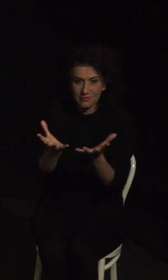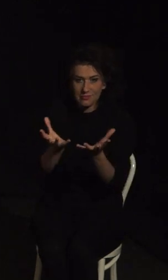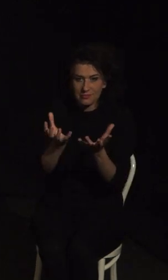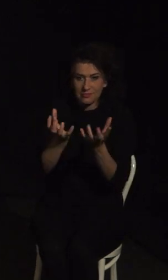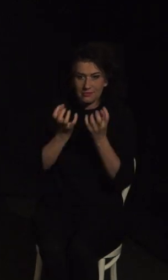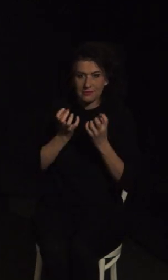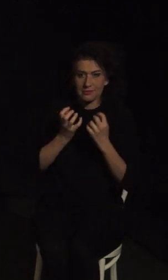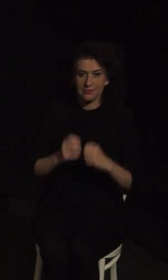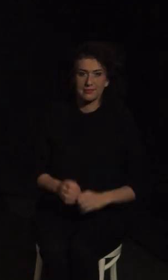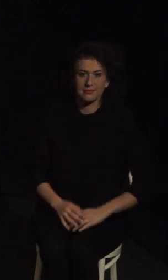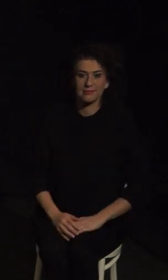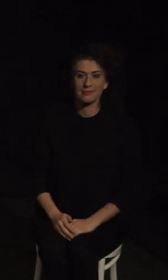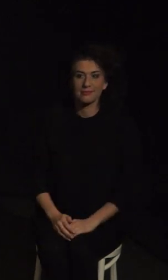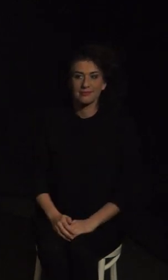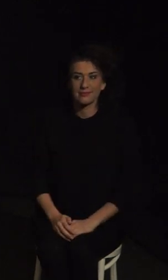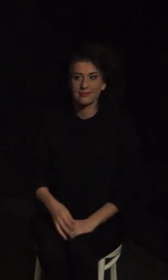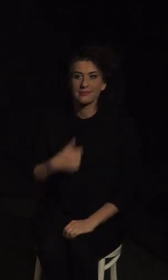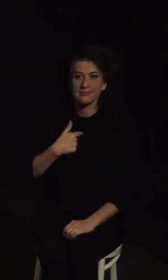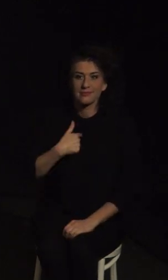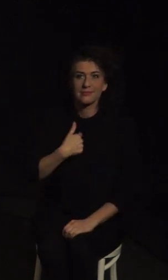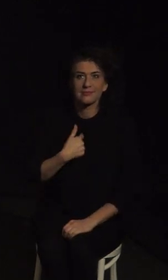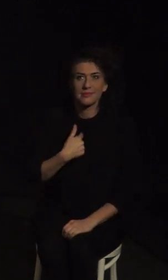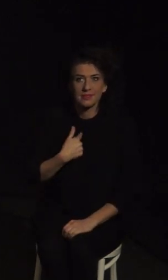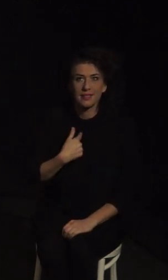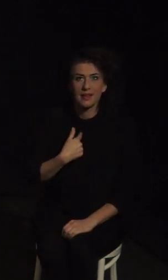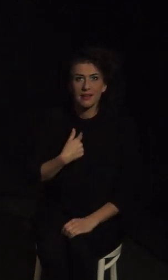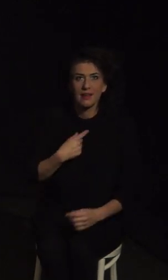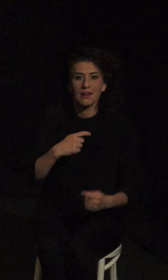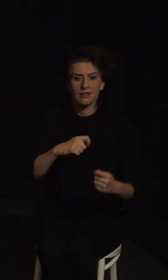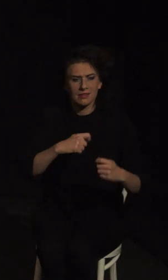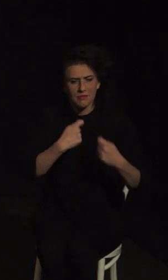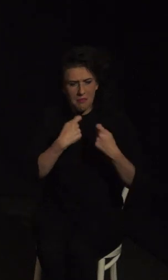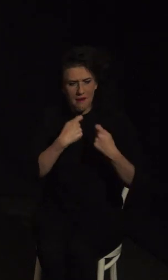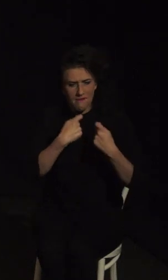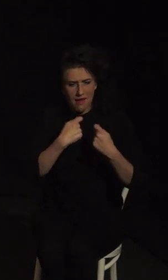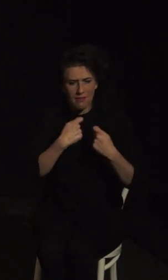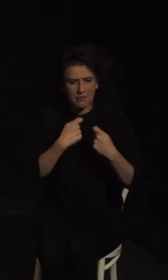and then I tell myself that I feel it exactly.